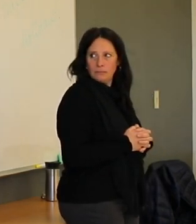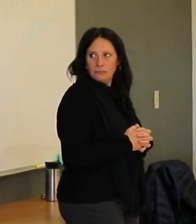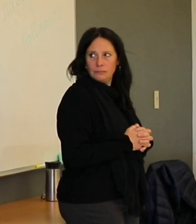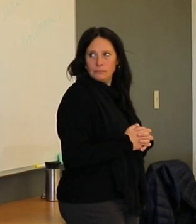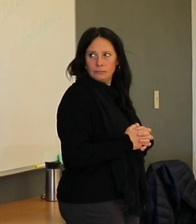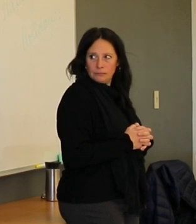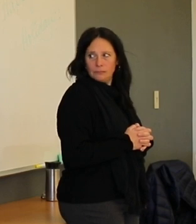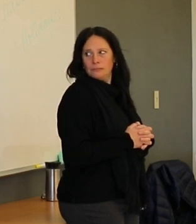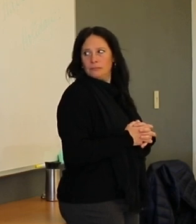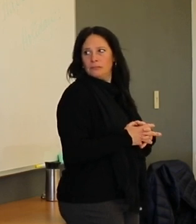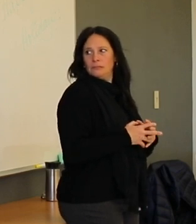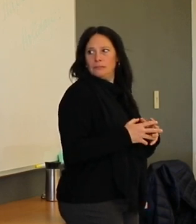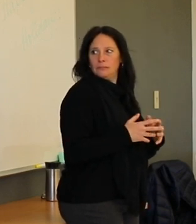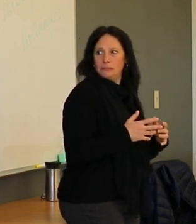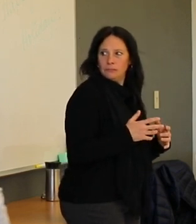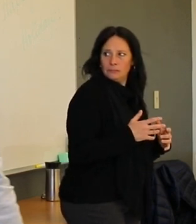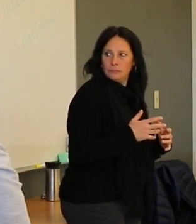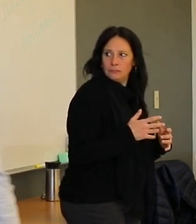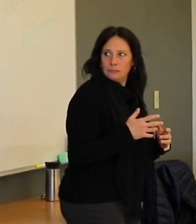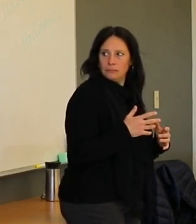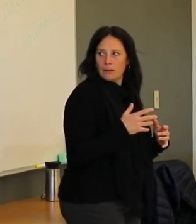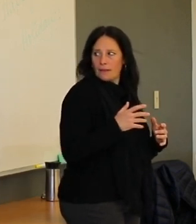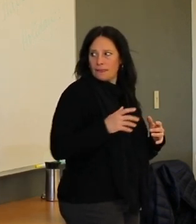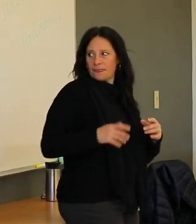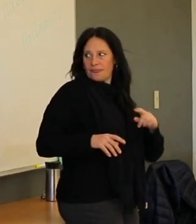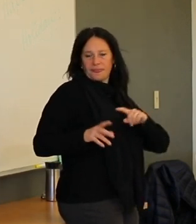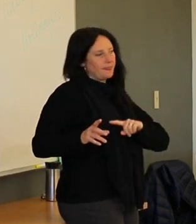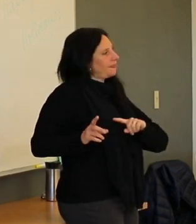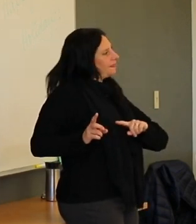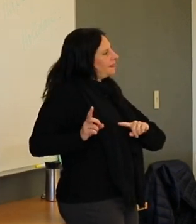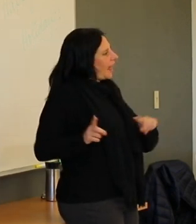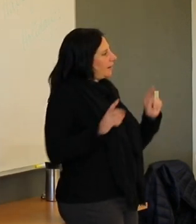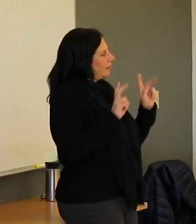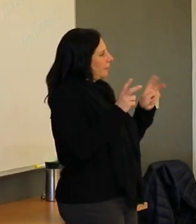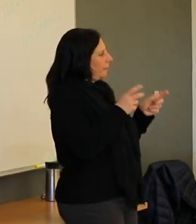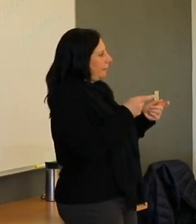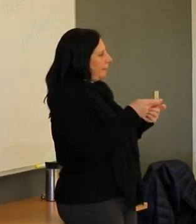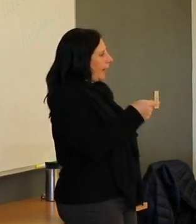At this point I can go into manage measures.